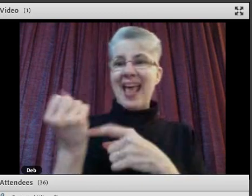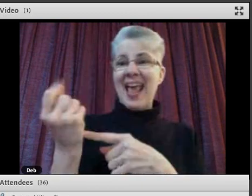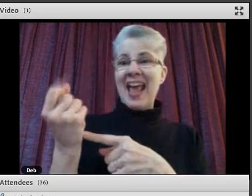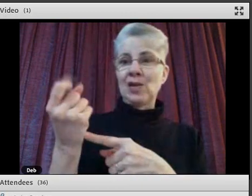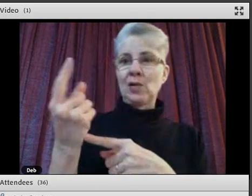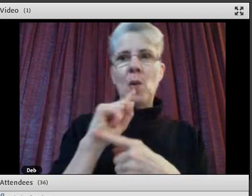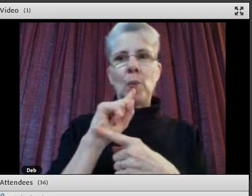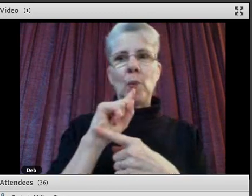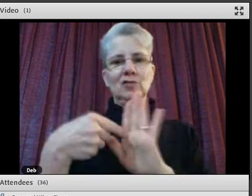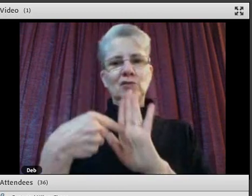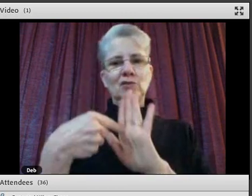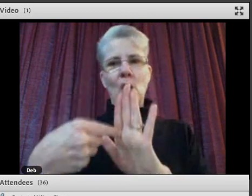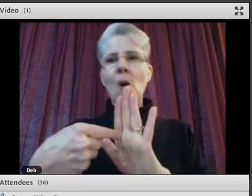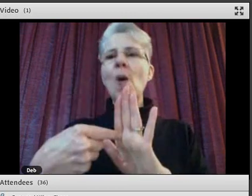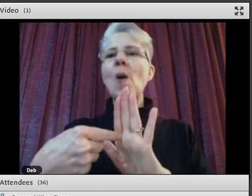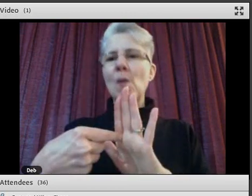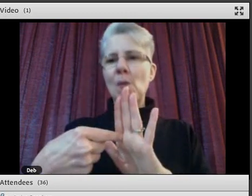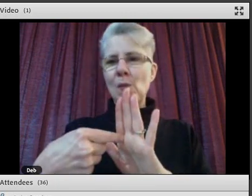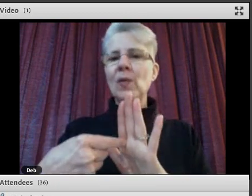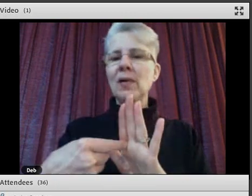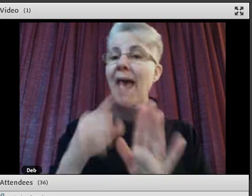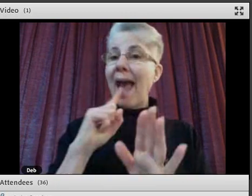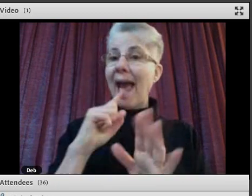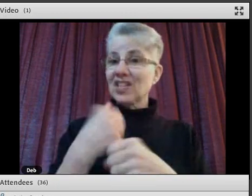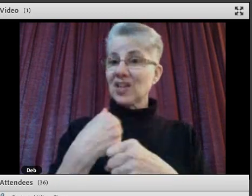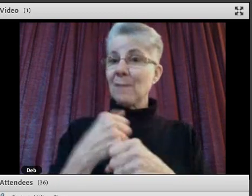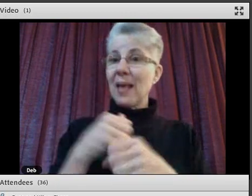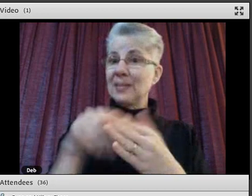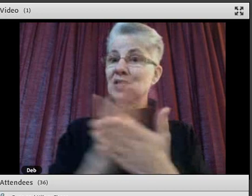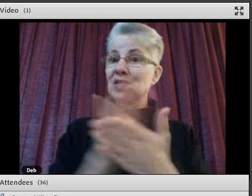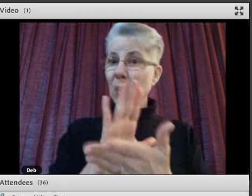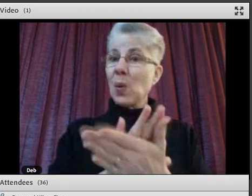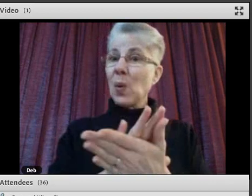it really shows they actually made them in school.